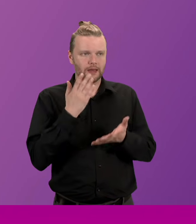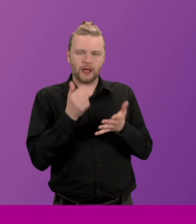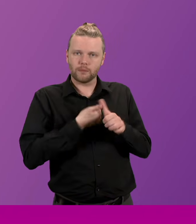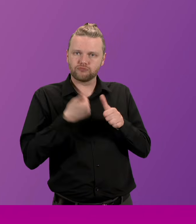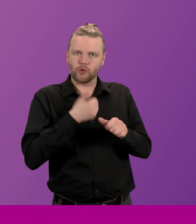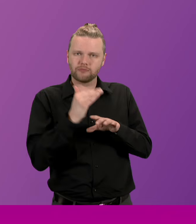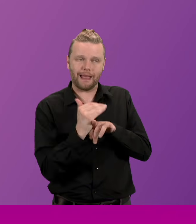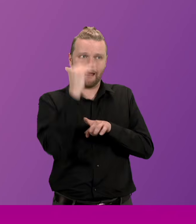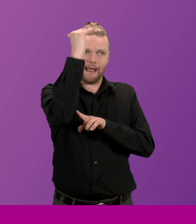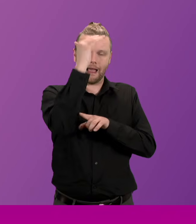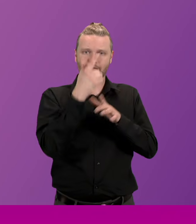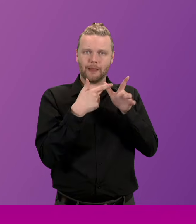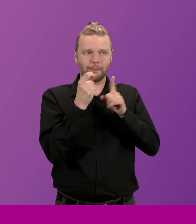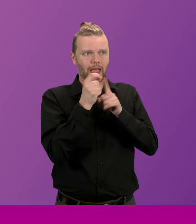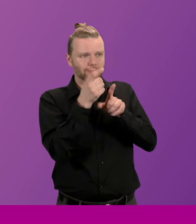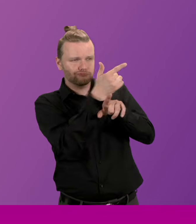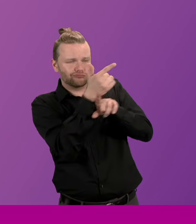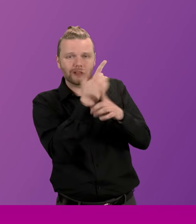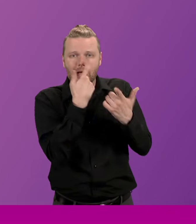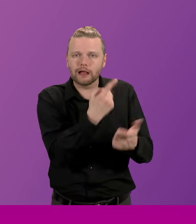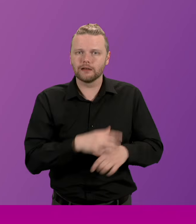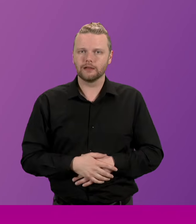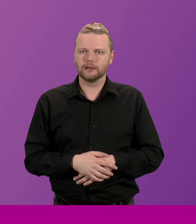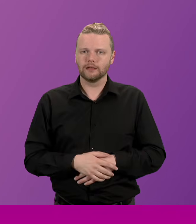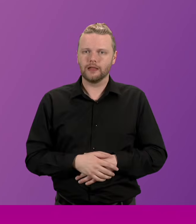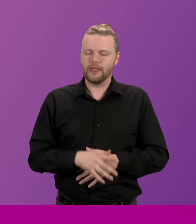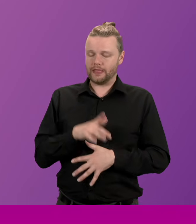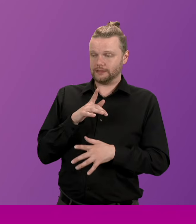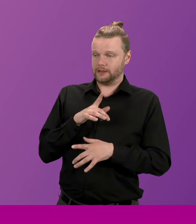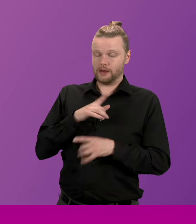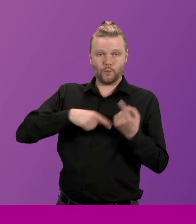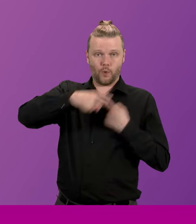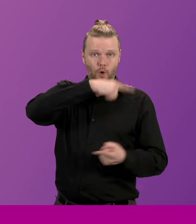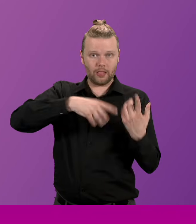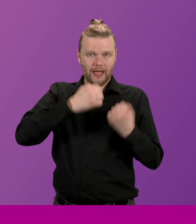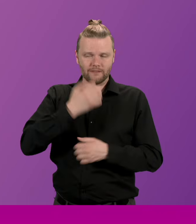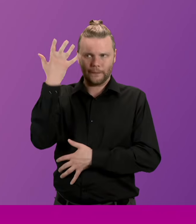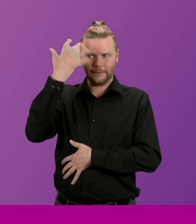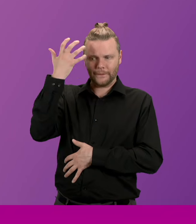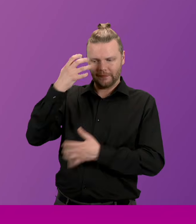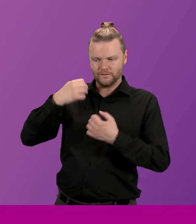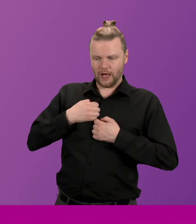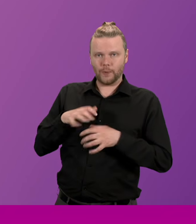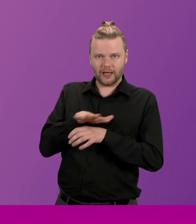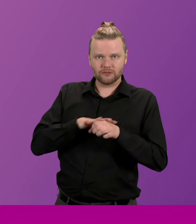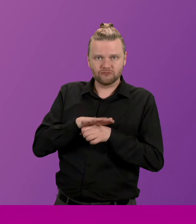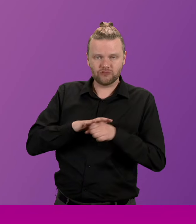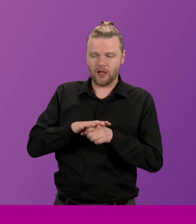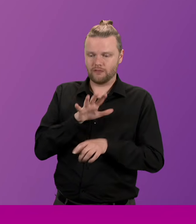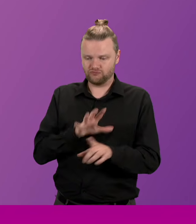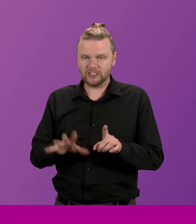Will the First Minister support my view that, given the concern that all of us will have about this issue in relation to our constituencies and regions,